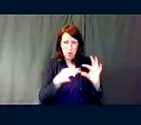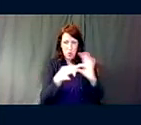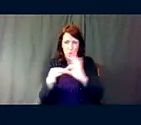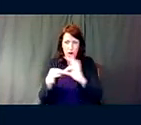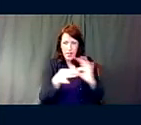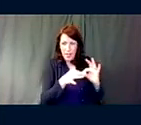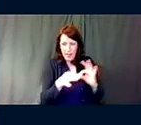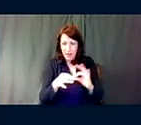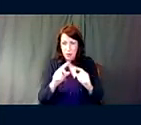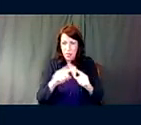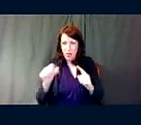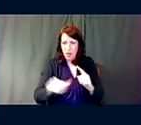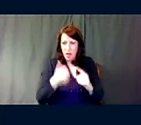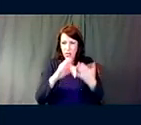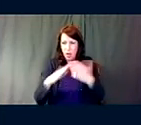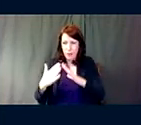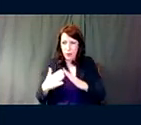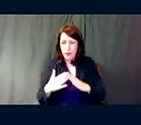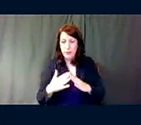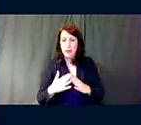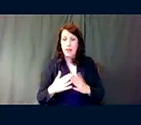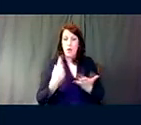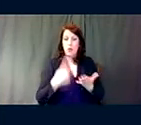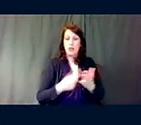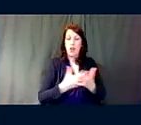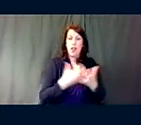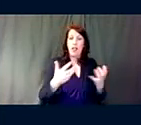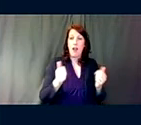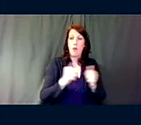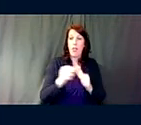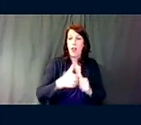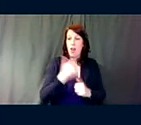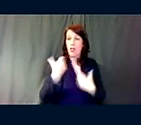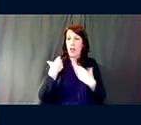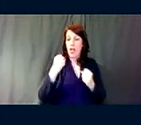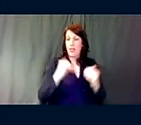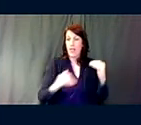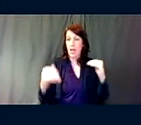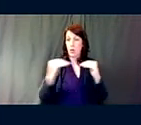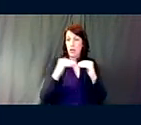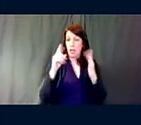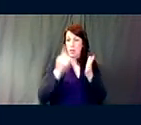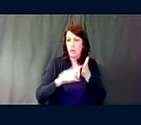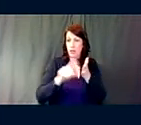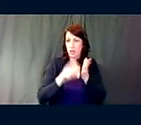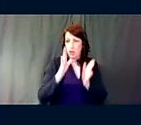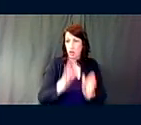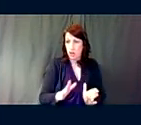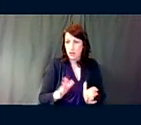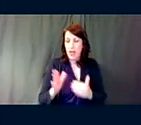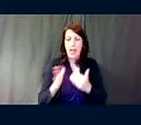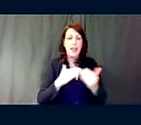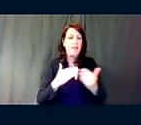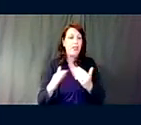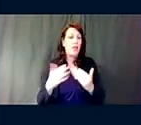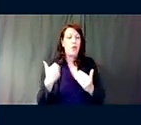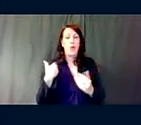THE EPIDEMIOLOGICAL CORRELATES, WE TALK A LOT TO OTHER PEOPLE, ESPECIALLY OTHER HEALTH EQUITY